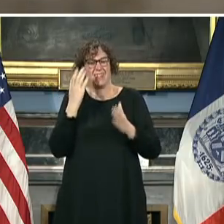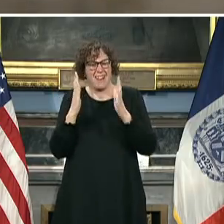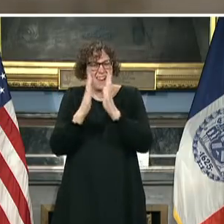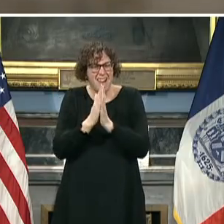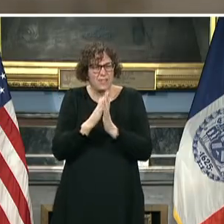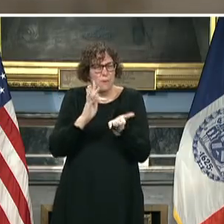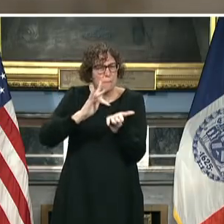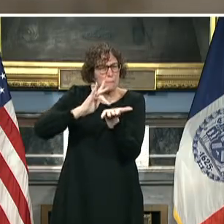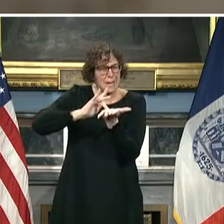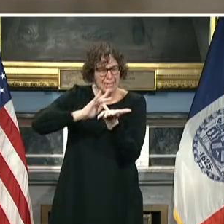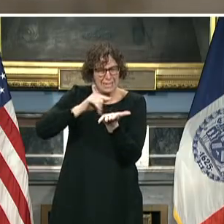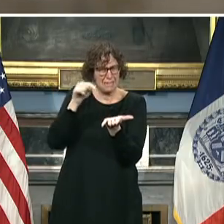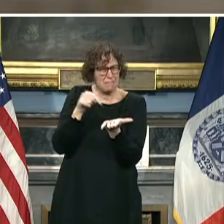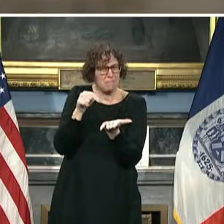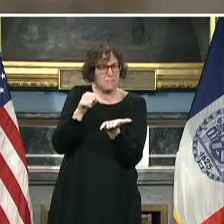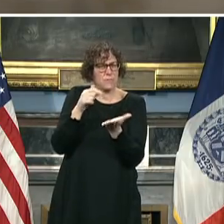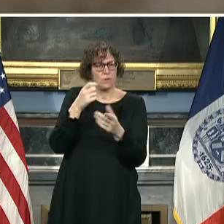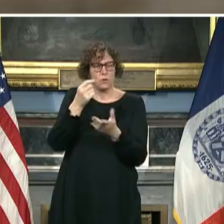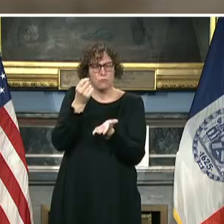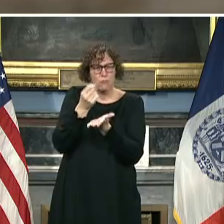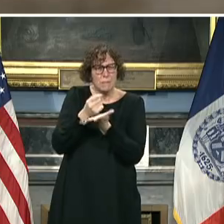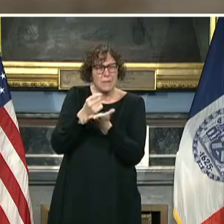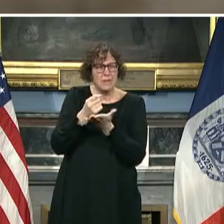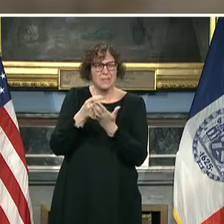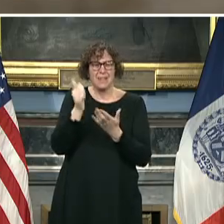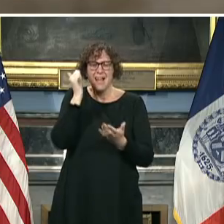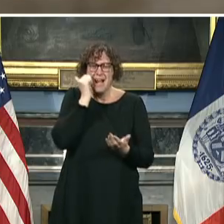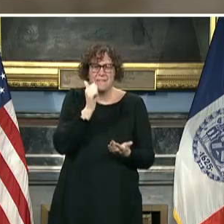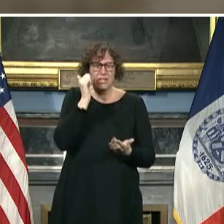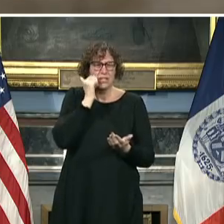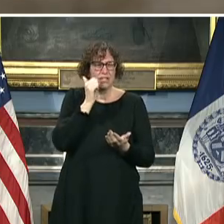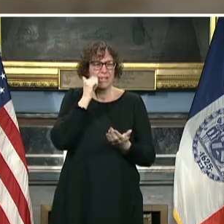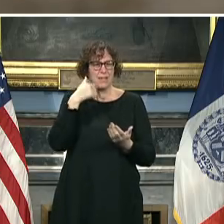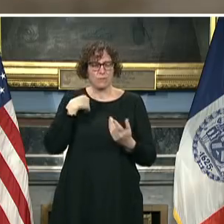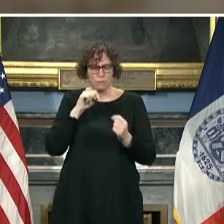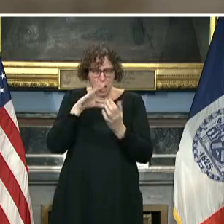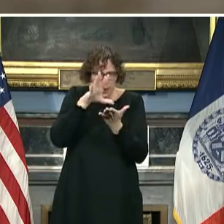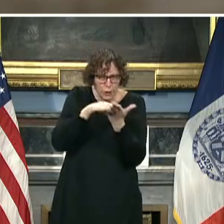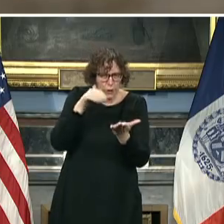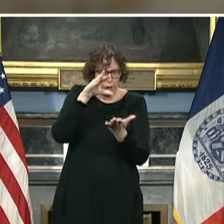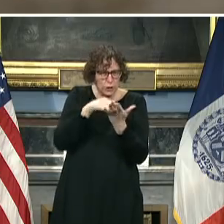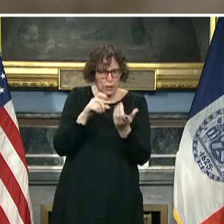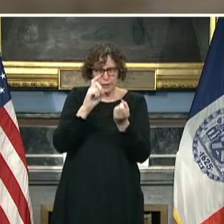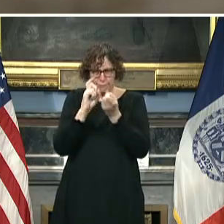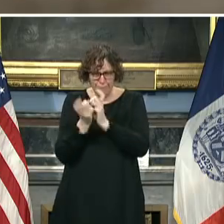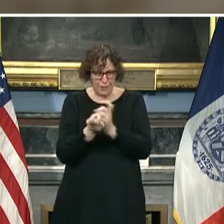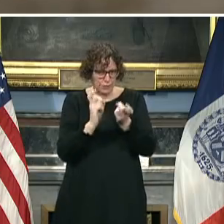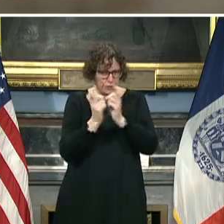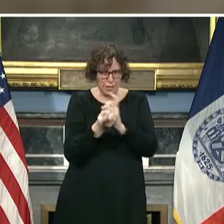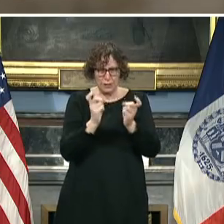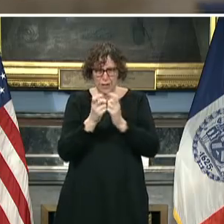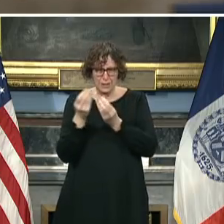FRONT-LINE HEROS. IN TERMS OF TREATMENT, WE ARE LSTIL LEARNING